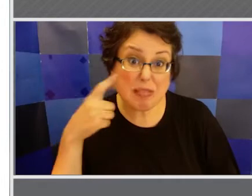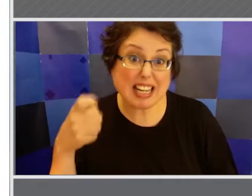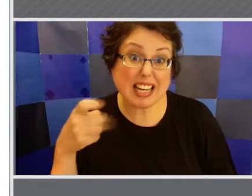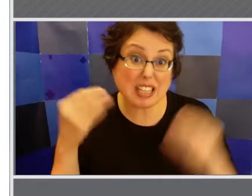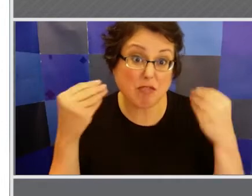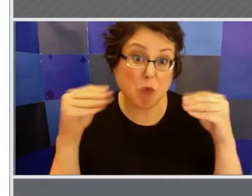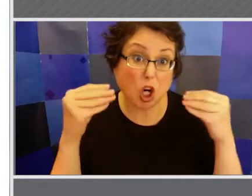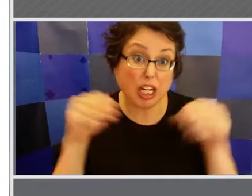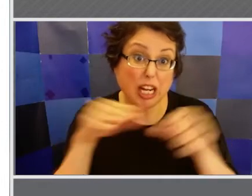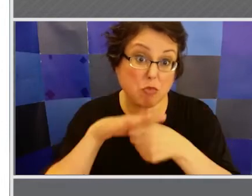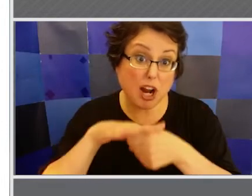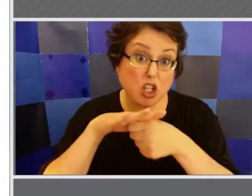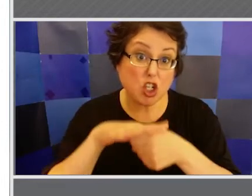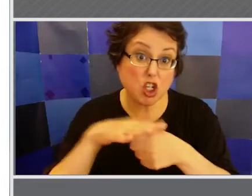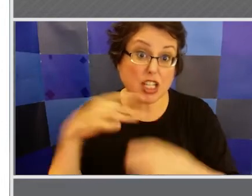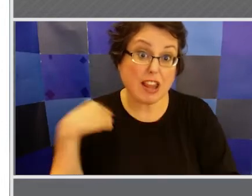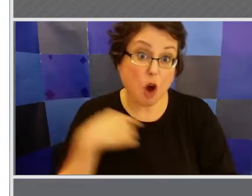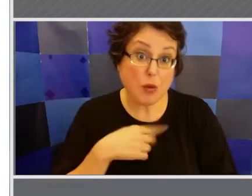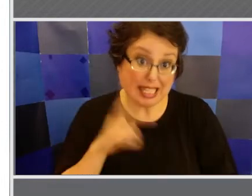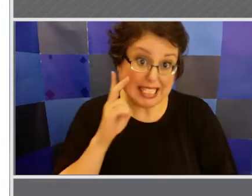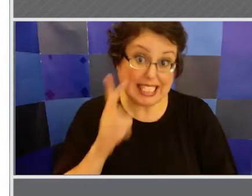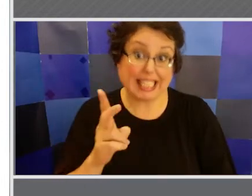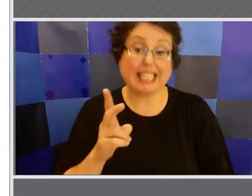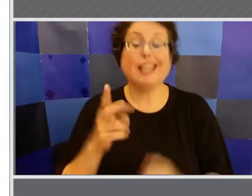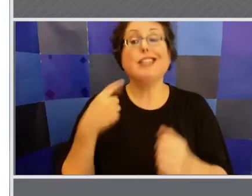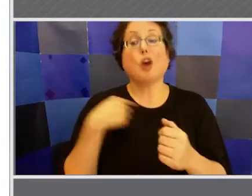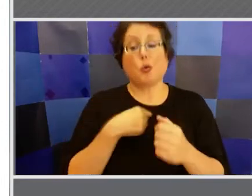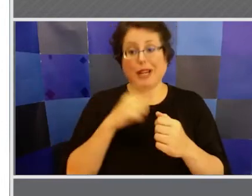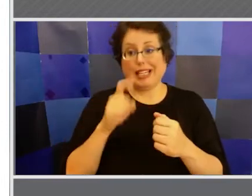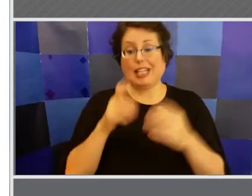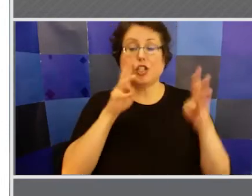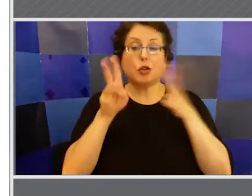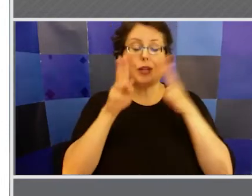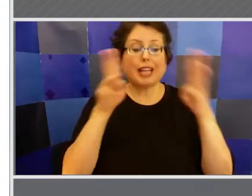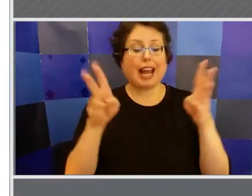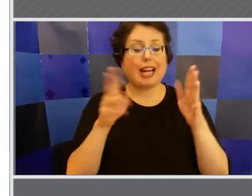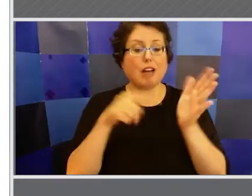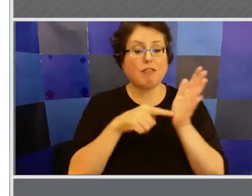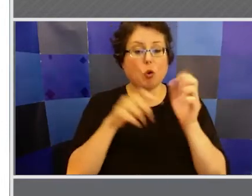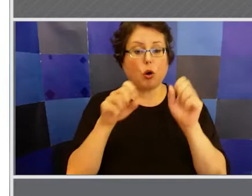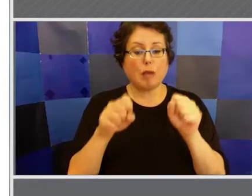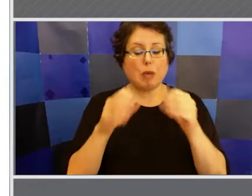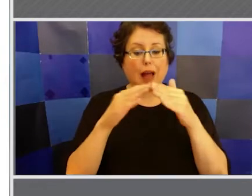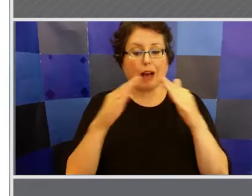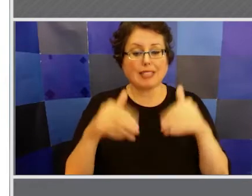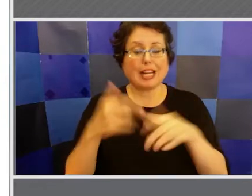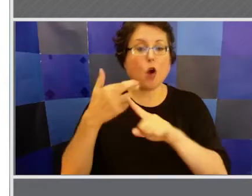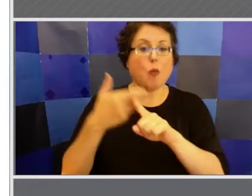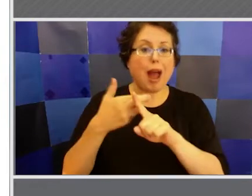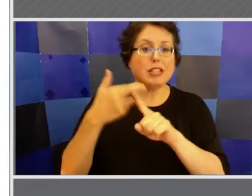are going to continue to create affordable housing of create rental housing, We're going to continue to create affordable housing.